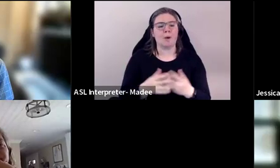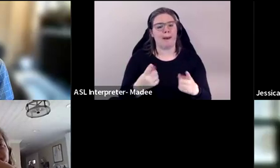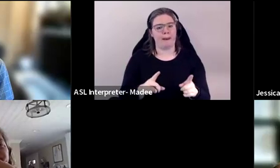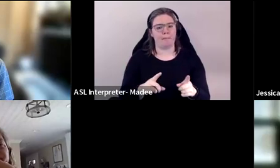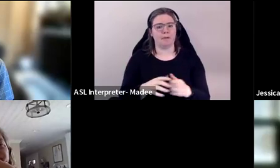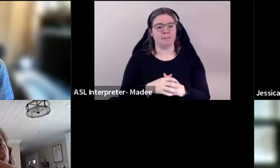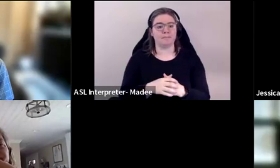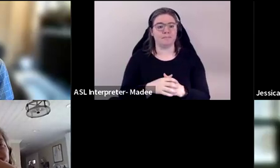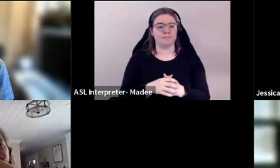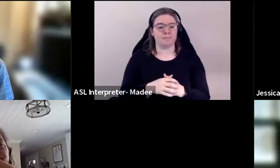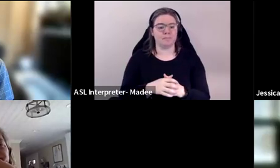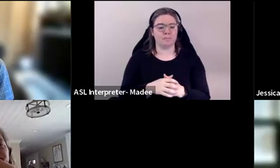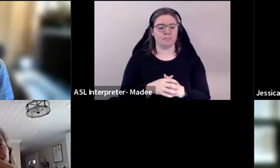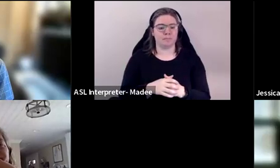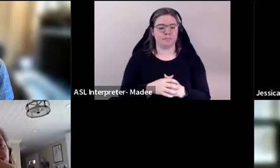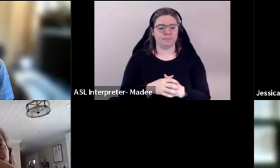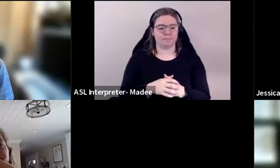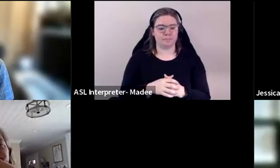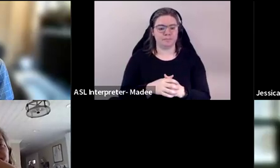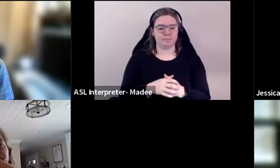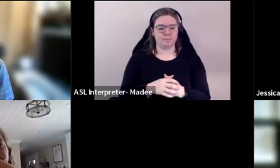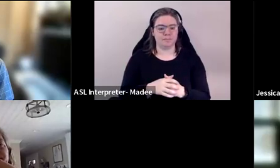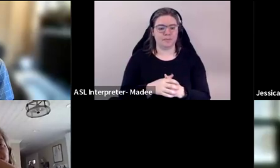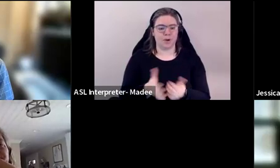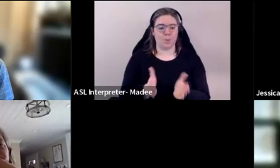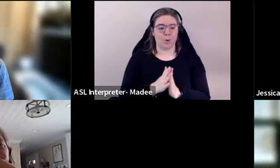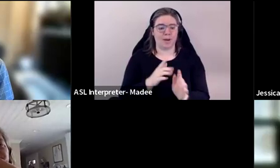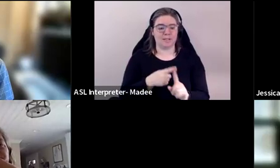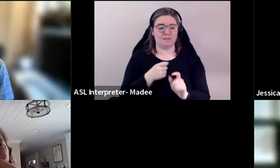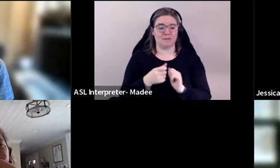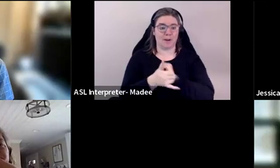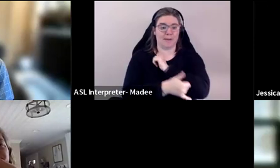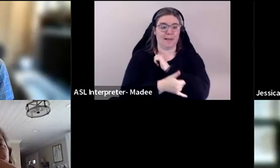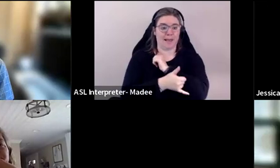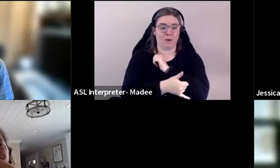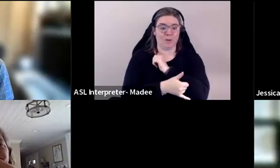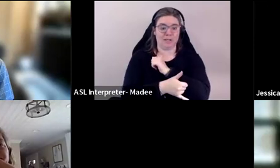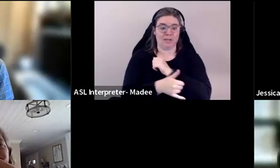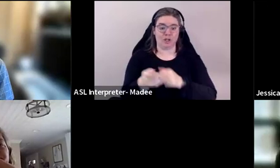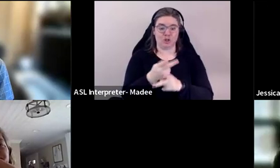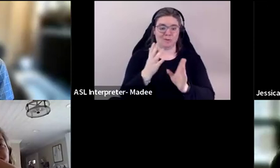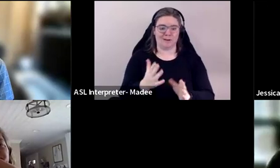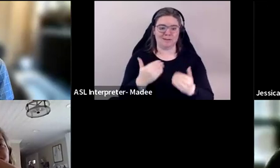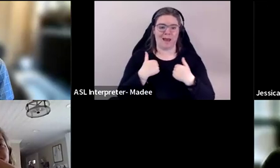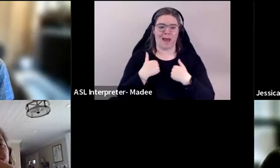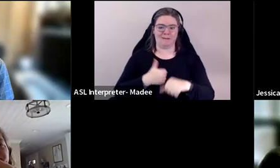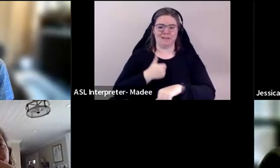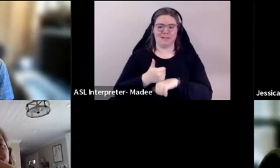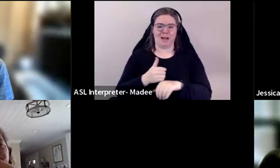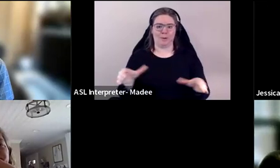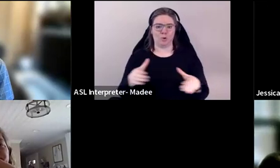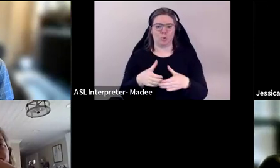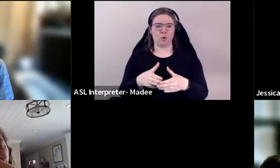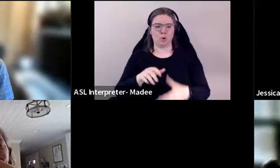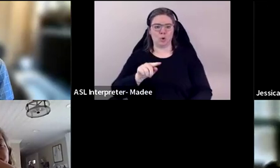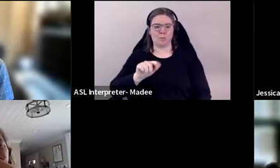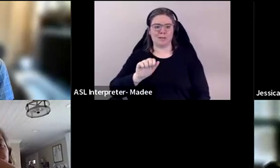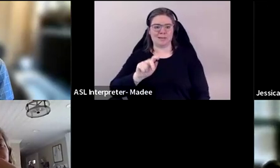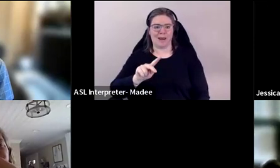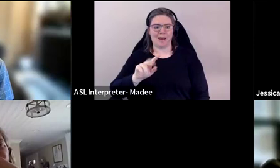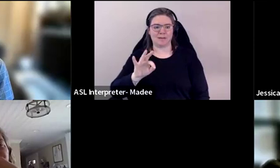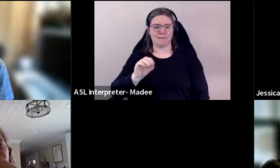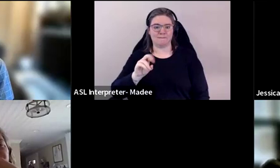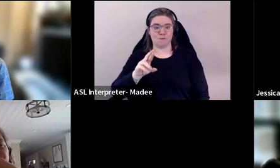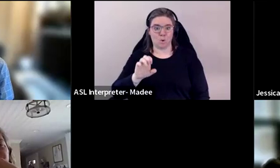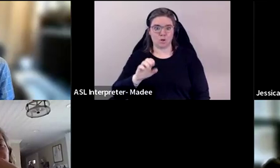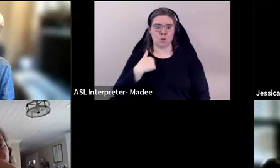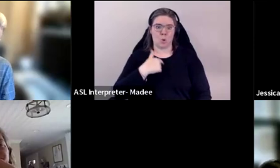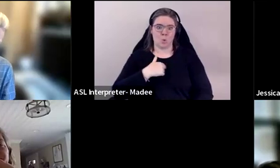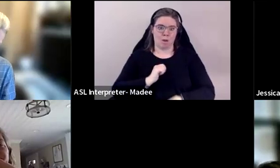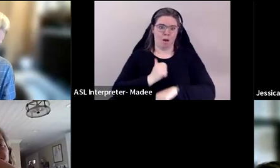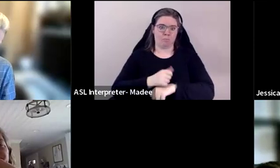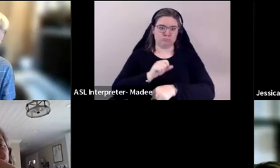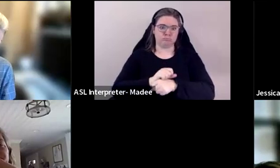Rebecca Rabatin, she/her, Independence First: at the request of the the county supervisors that we have a task force, and we were meeting regularly, and sometimes we're meeting like 2, 3 times a week to develop an Rfi.